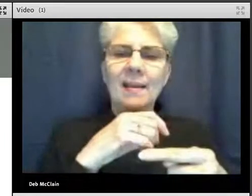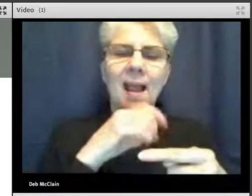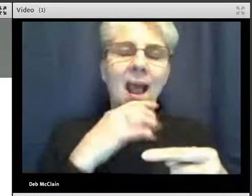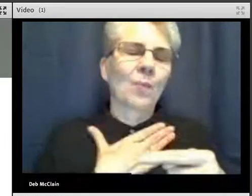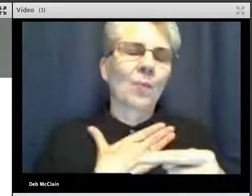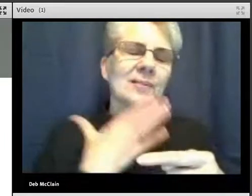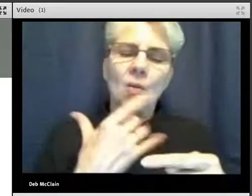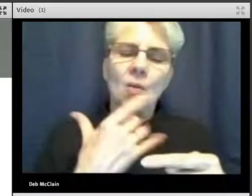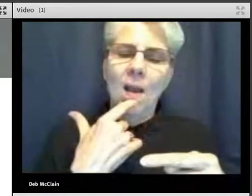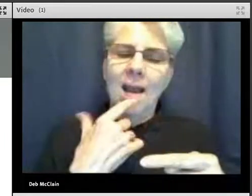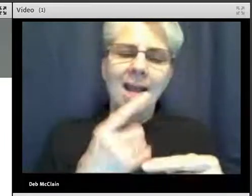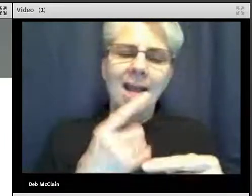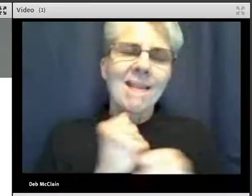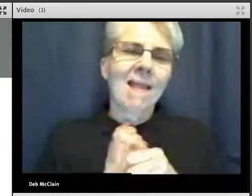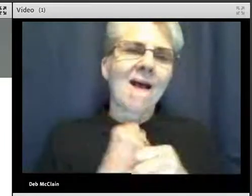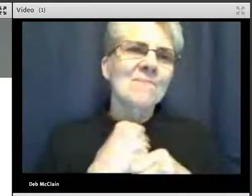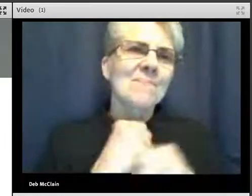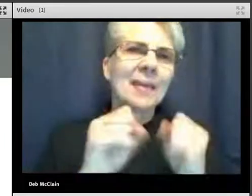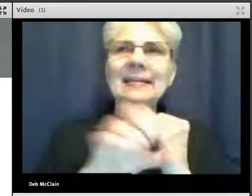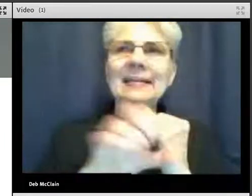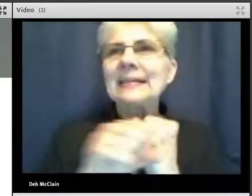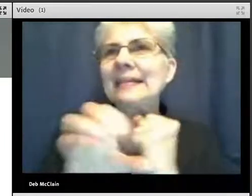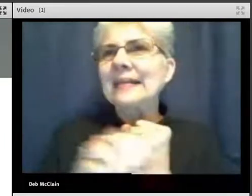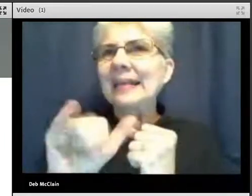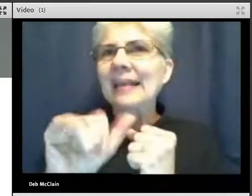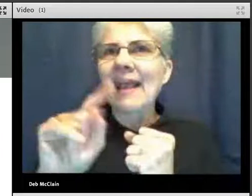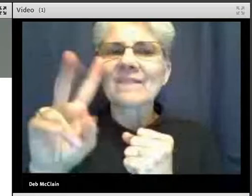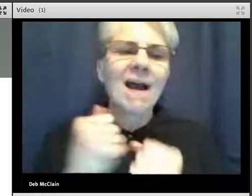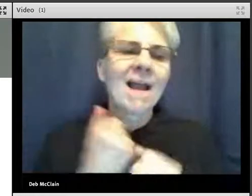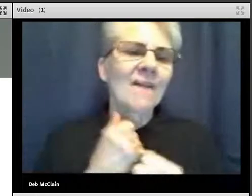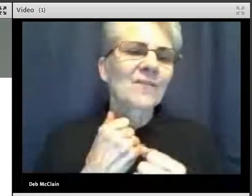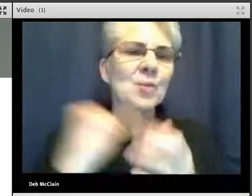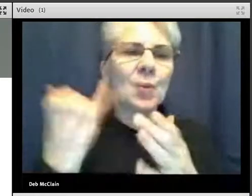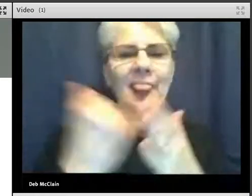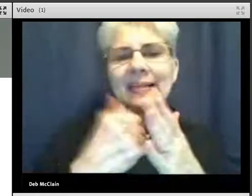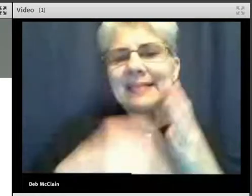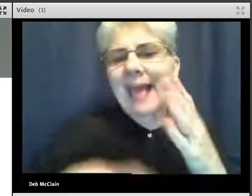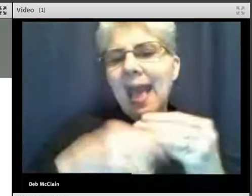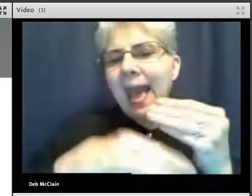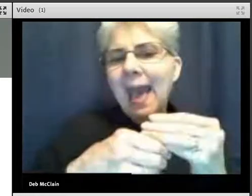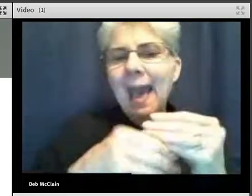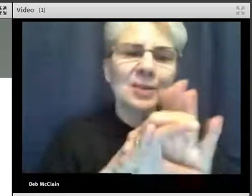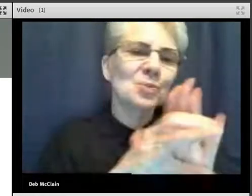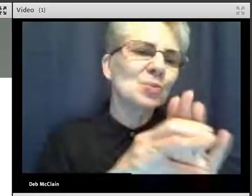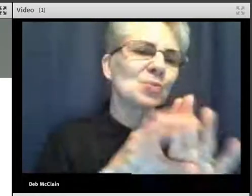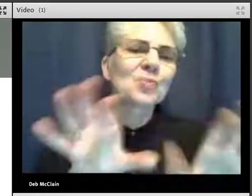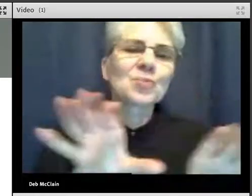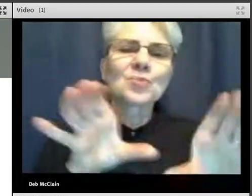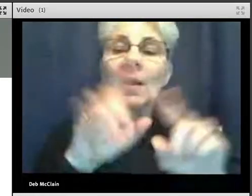I will openly say that I love creating fliers in Canva. I love doing these graphic little ads.